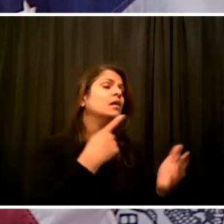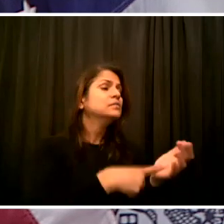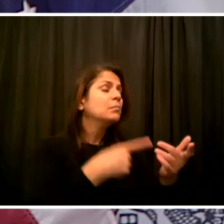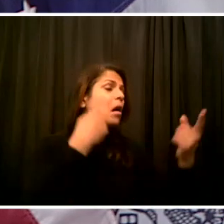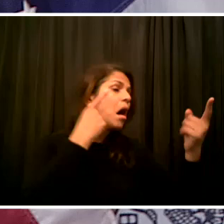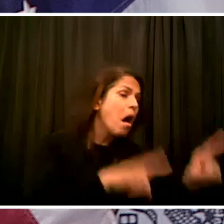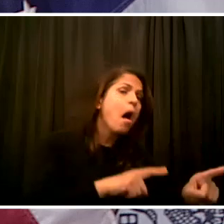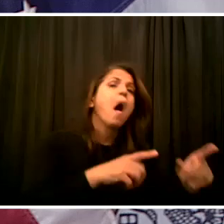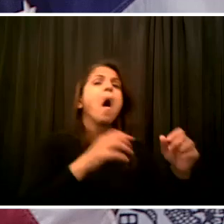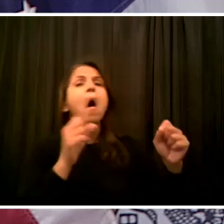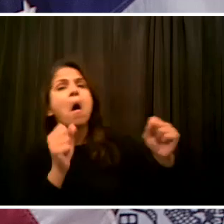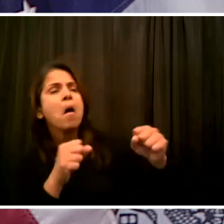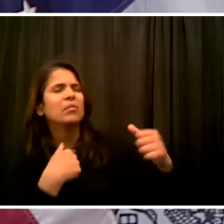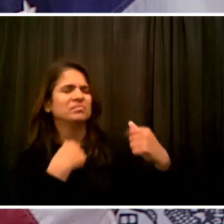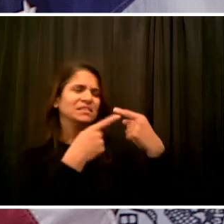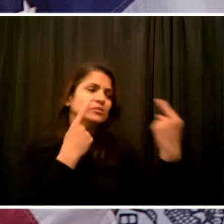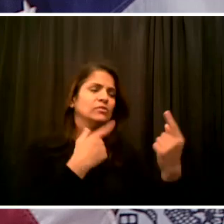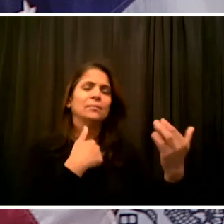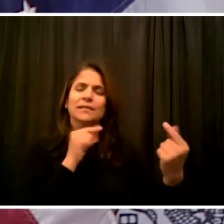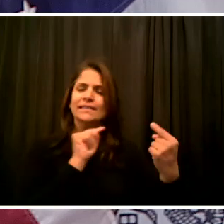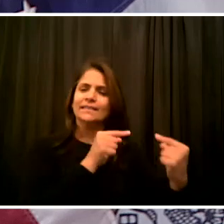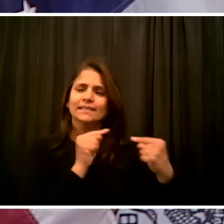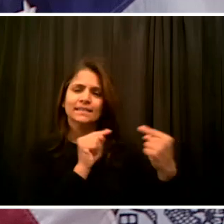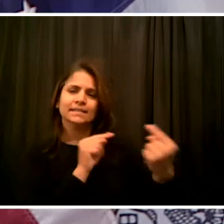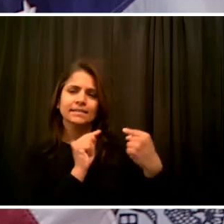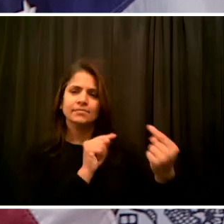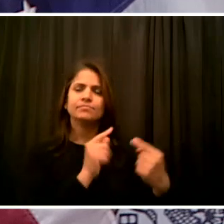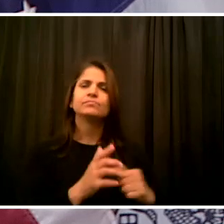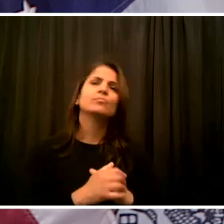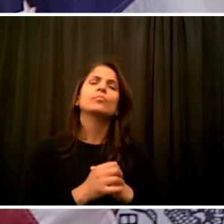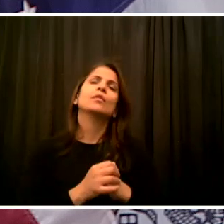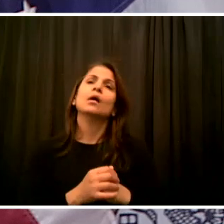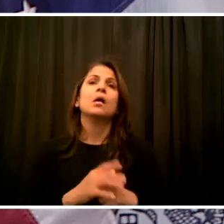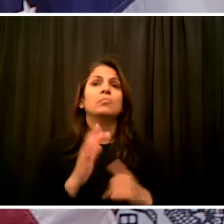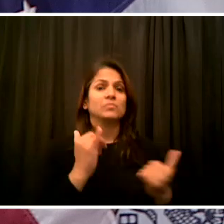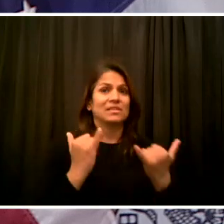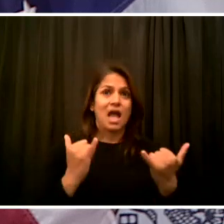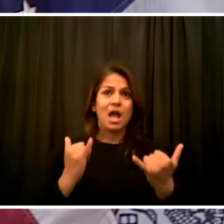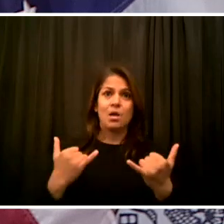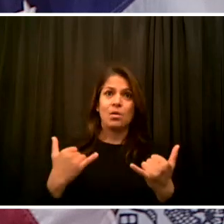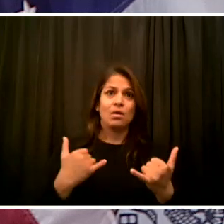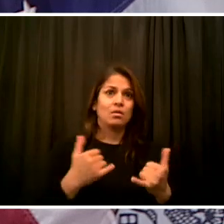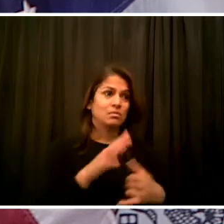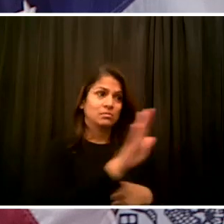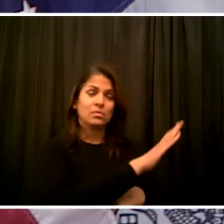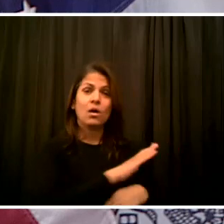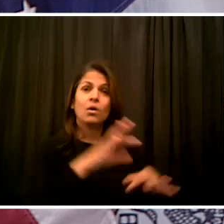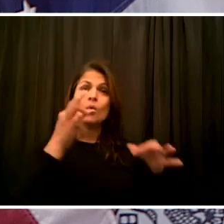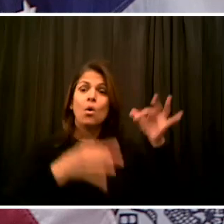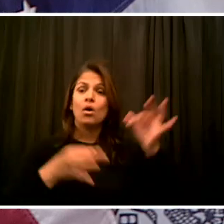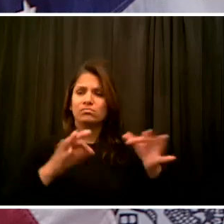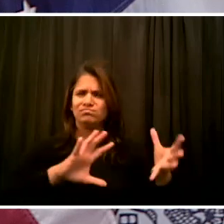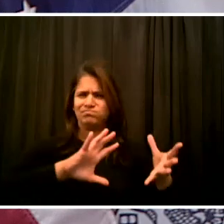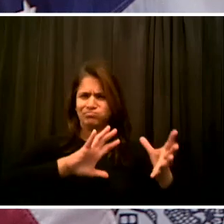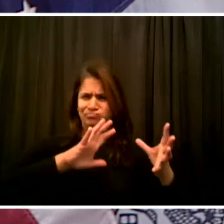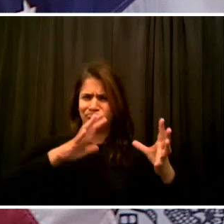FROM BEING FURTHER VICTIMIZED. I THINK ALL IN ALL, IT'S A IFDFICULT